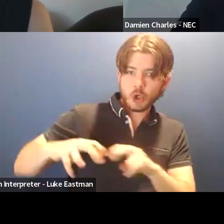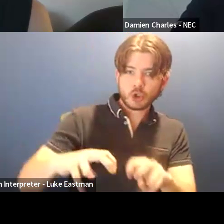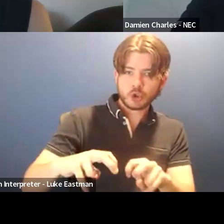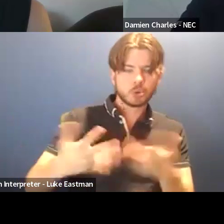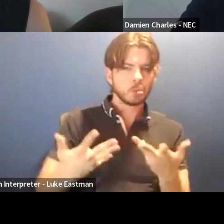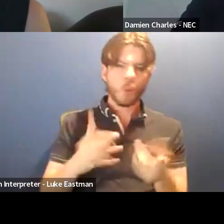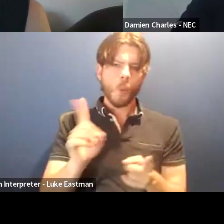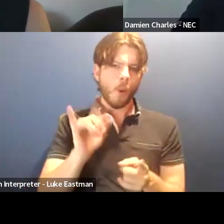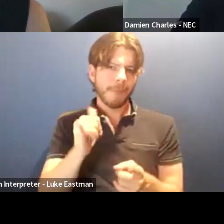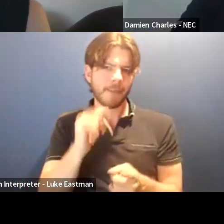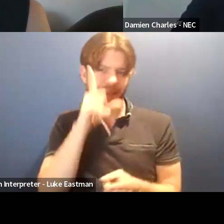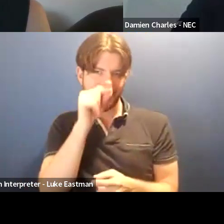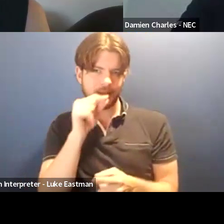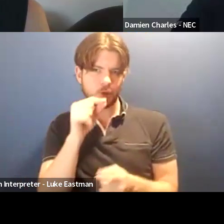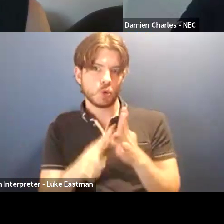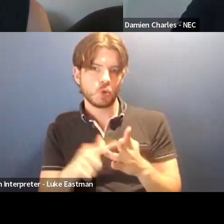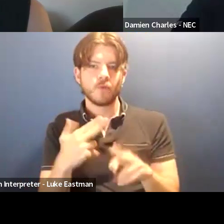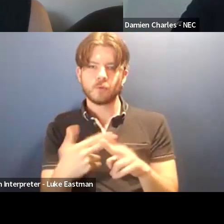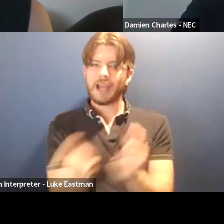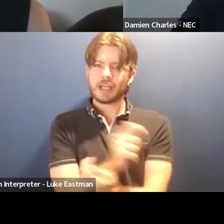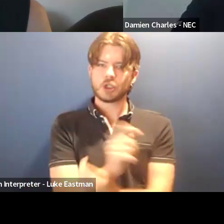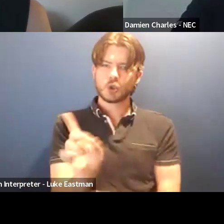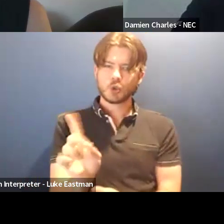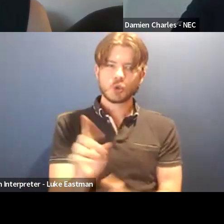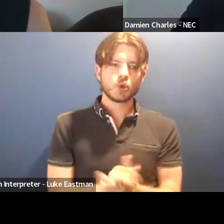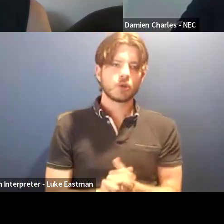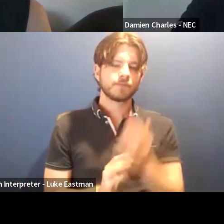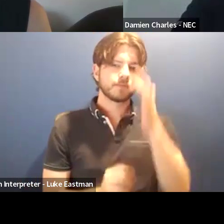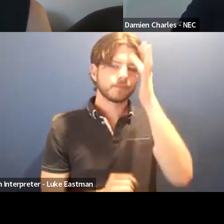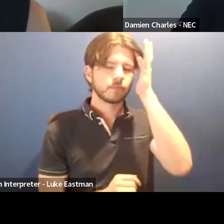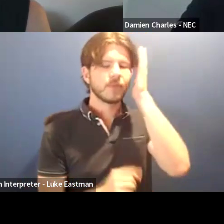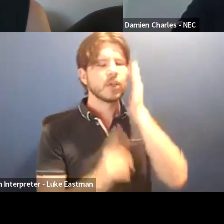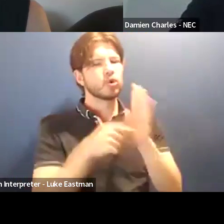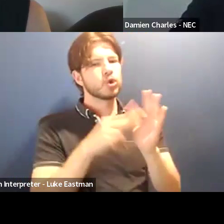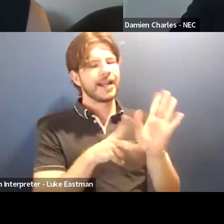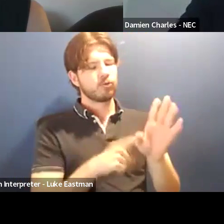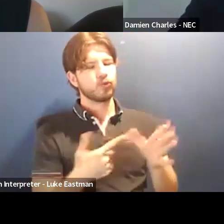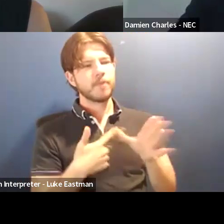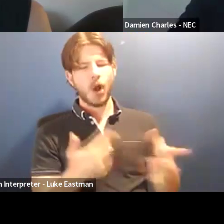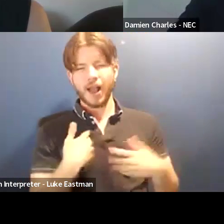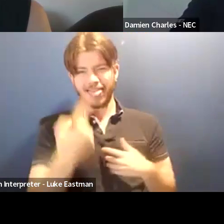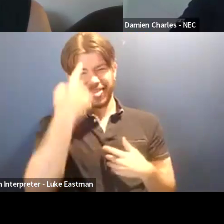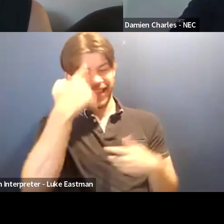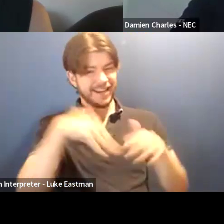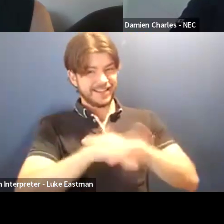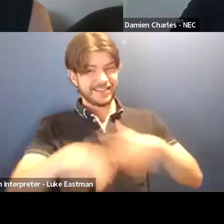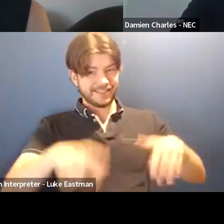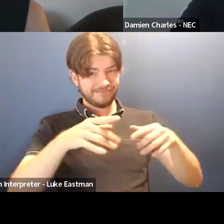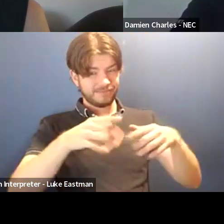yeah I think we have very siloed systems in this country now and I think the